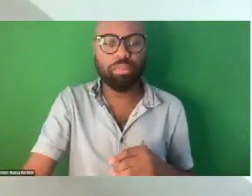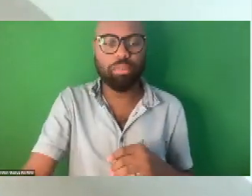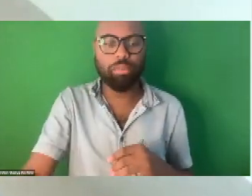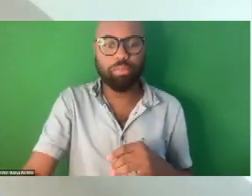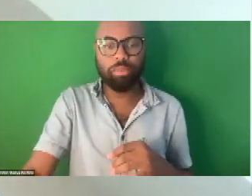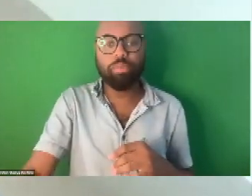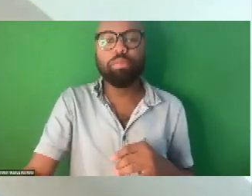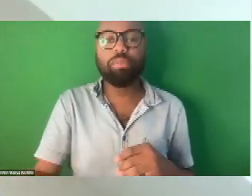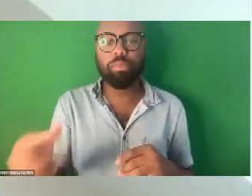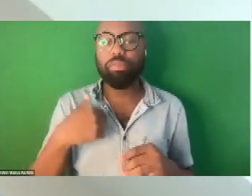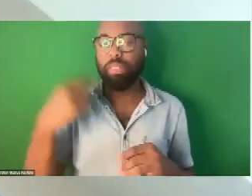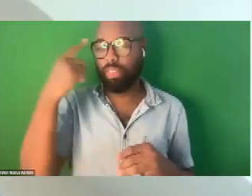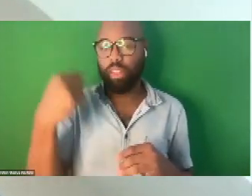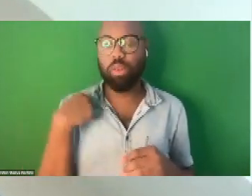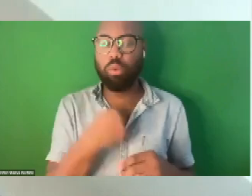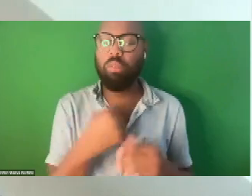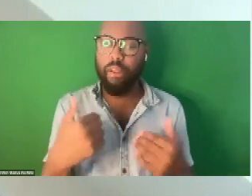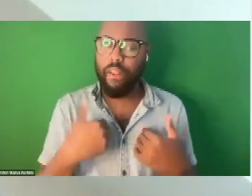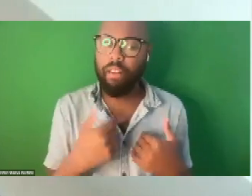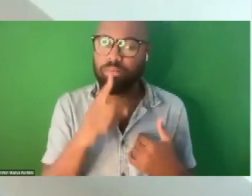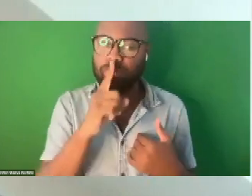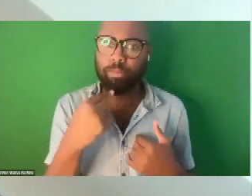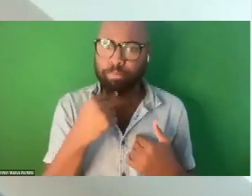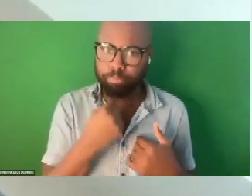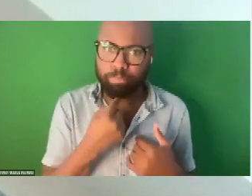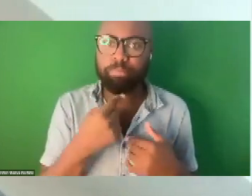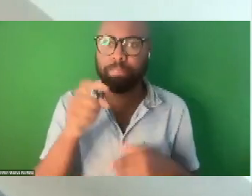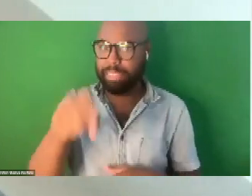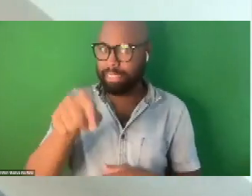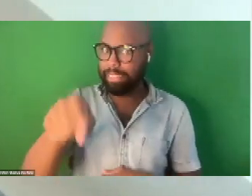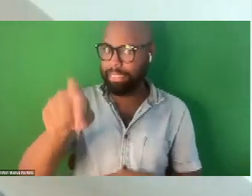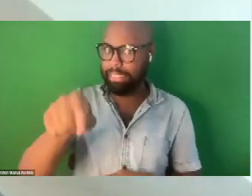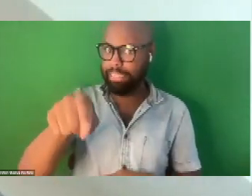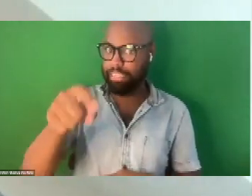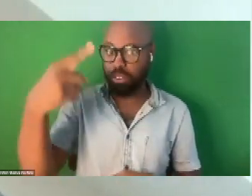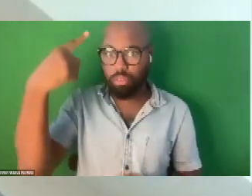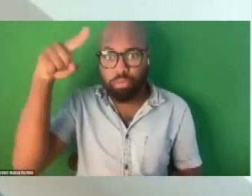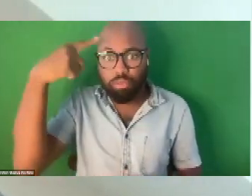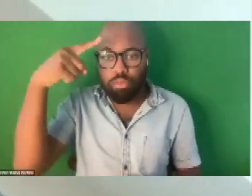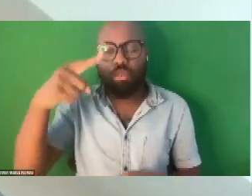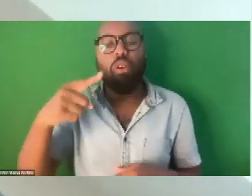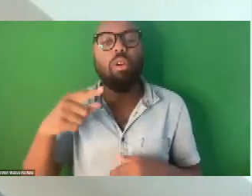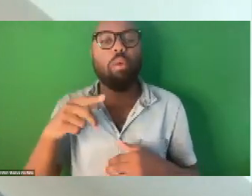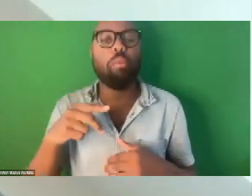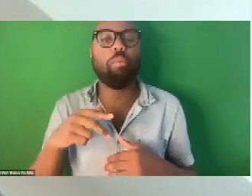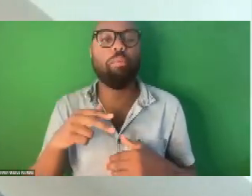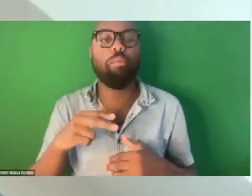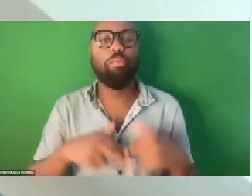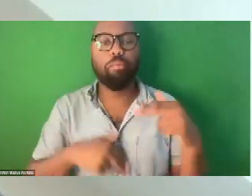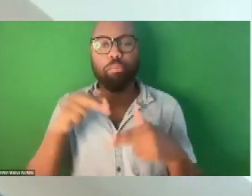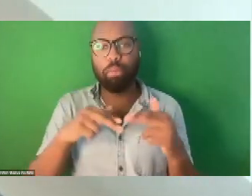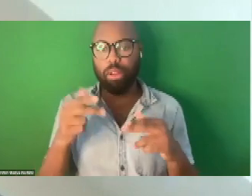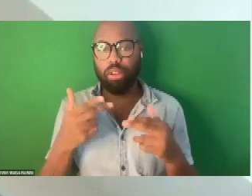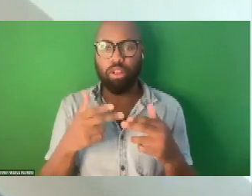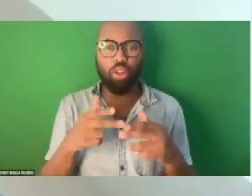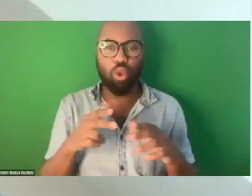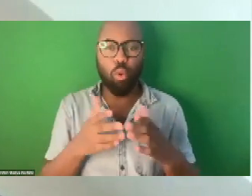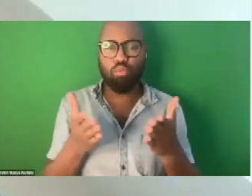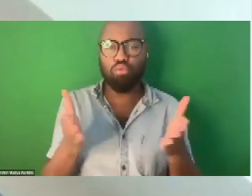a really dire need to build out a broader body of research literature